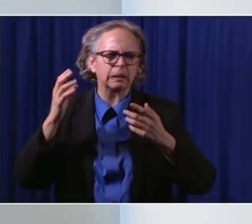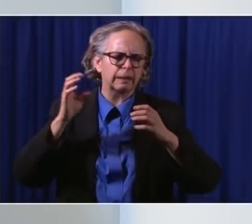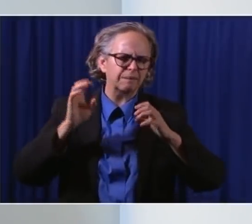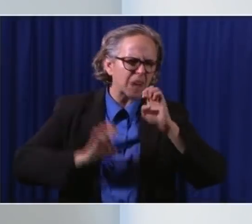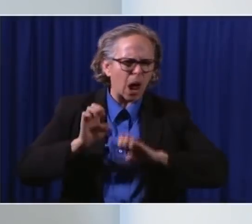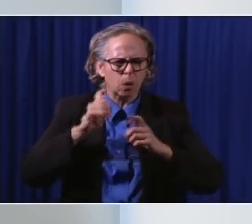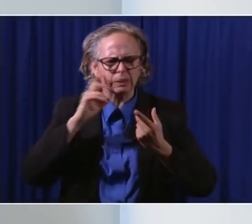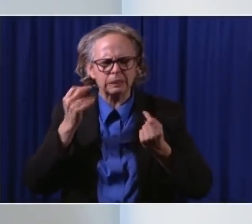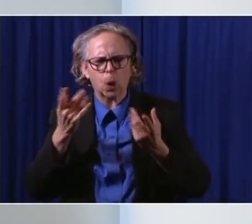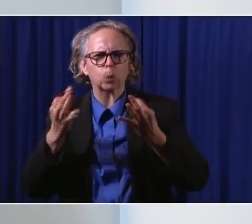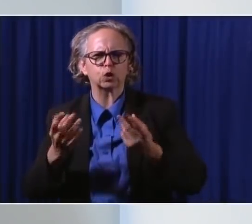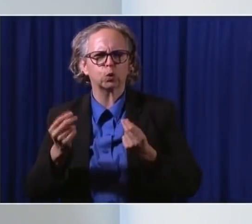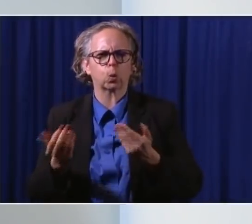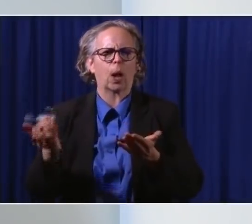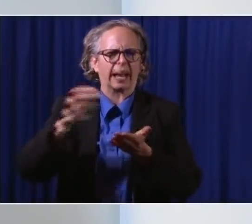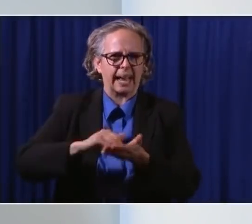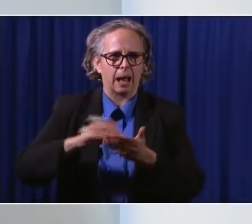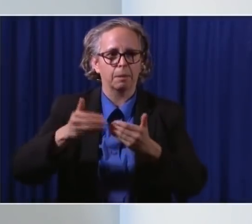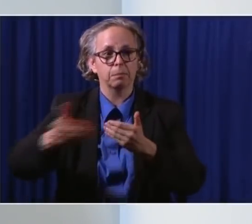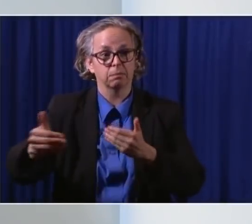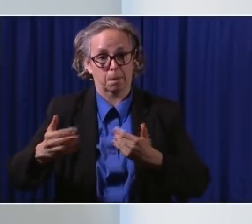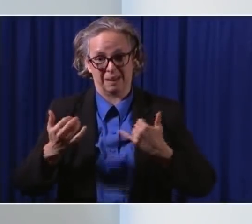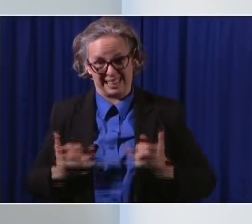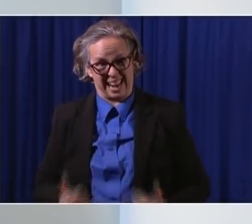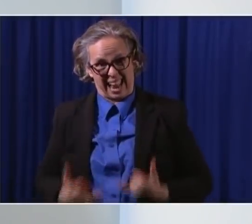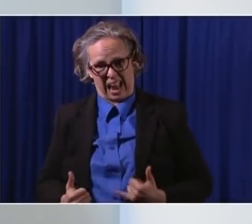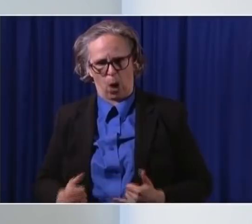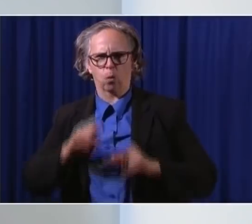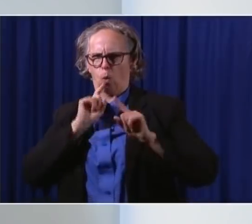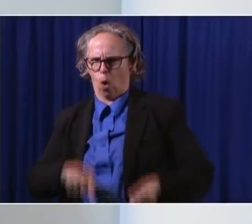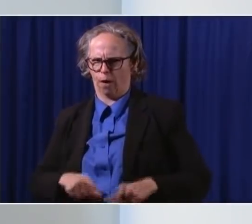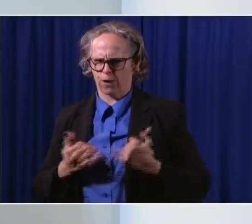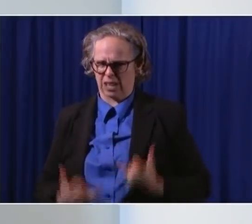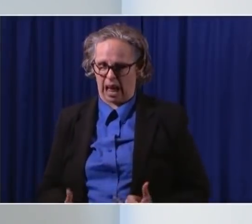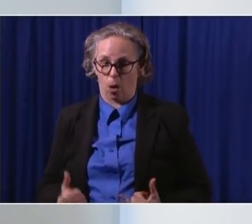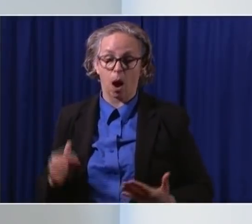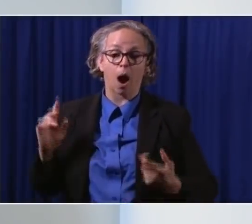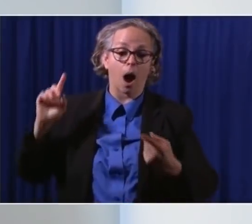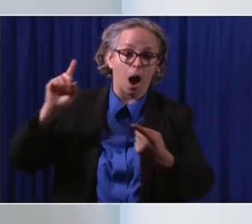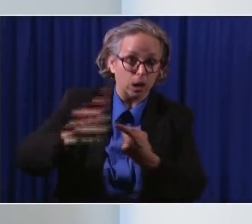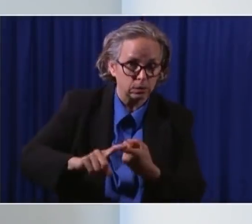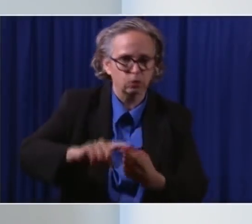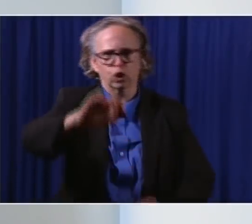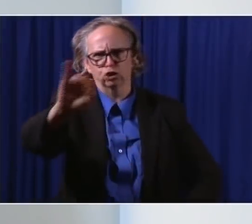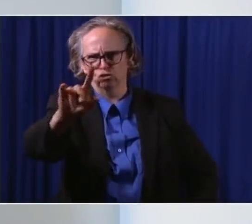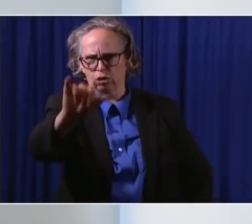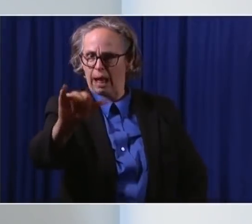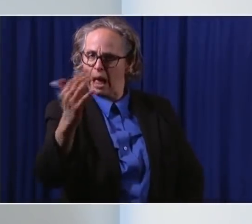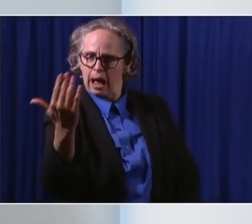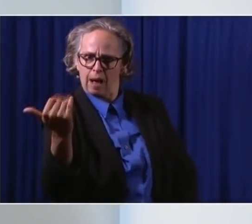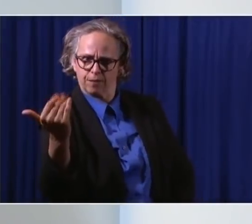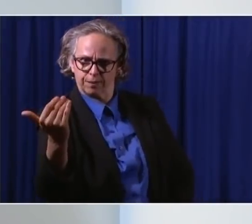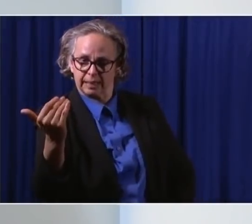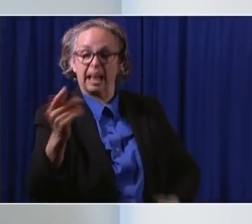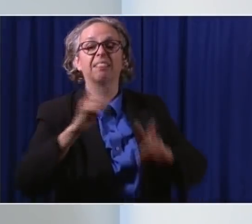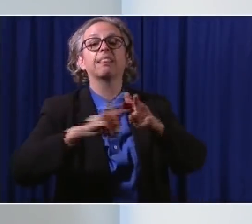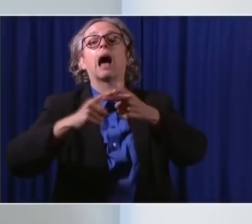HOPE TO USE THIS TO INFORM OUR FUTURE DECISIONS AS IT RELATES TO RETURN TO PLAY. THIS IS TEMPORARY AND WILL BE EVALUATED ONCE WE HAVE MORE INFORMATION ON THIS GOES